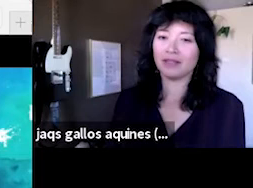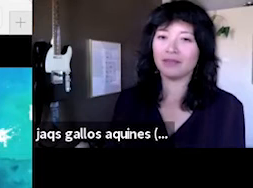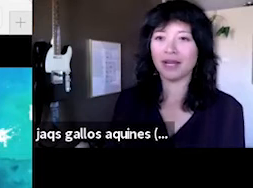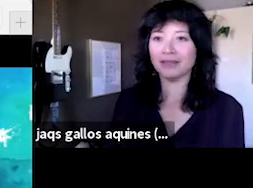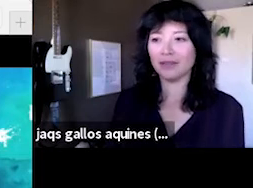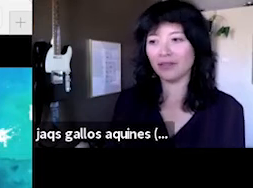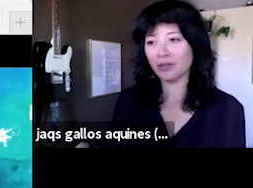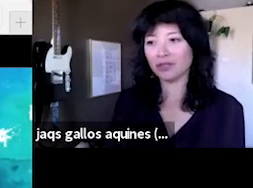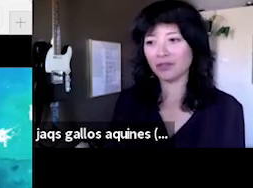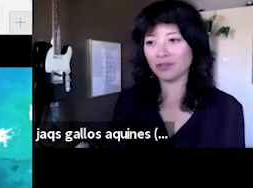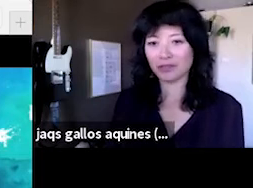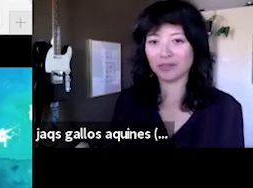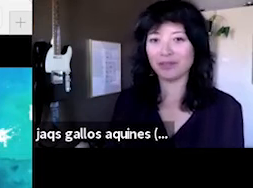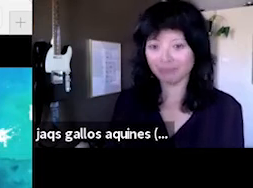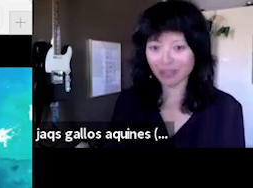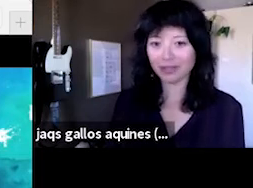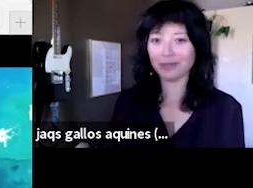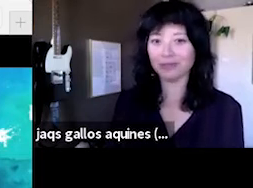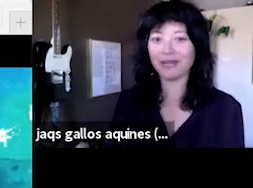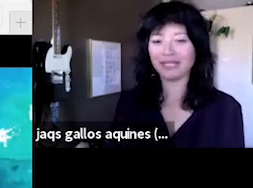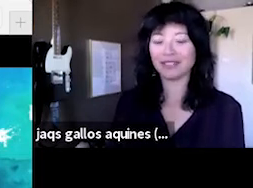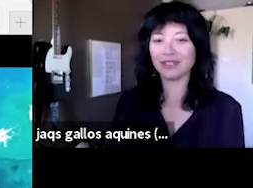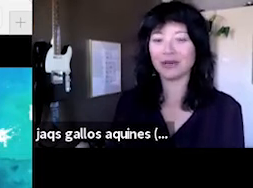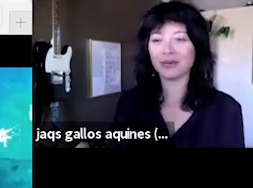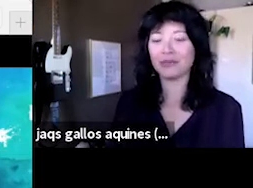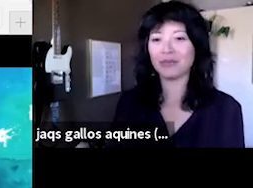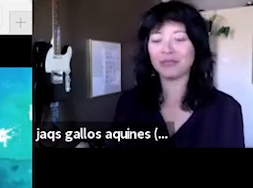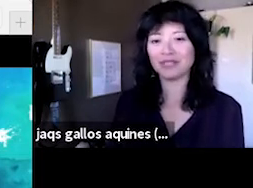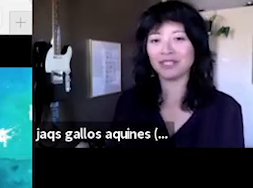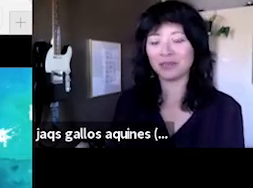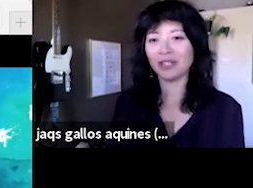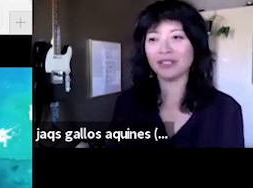by, of course, doing research, but also by getting to know people's lived experiences.